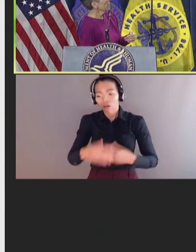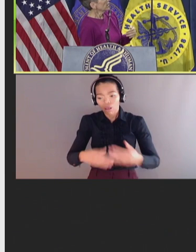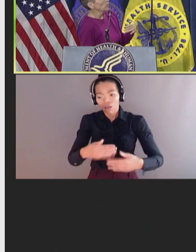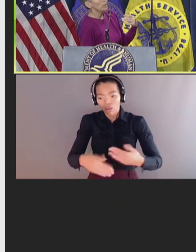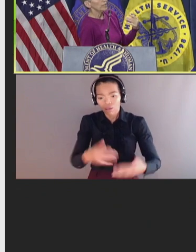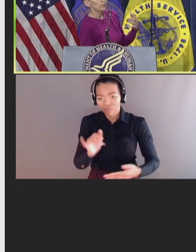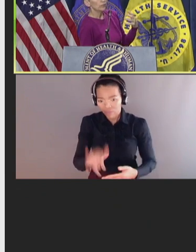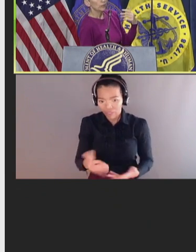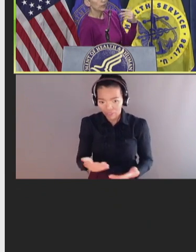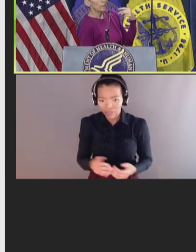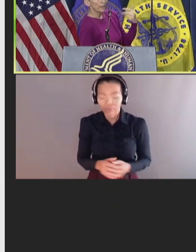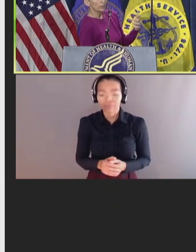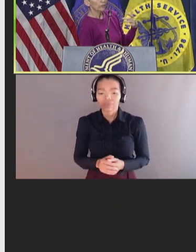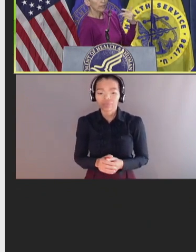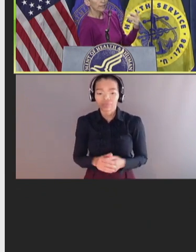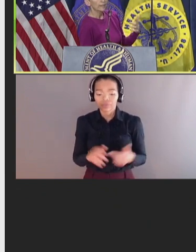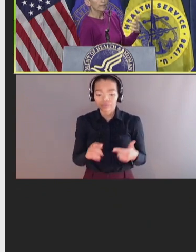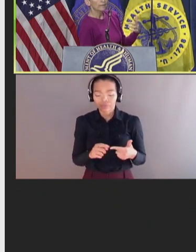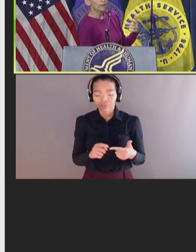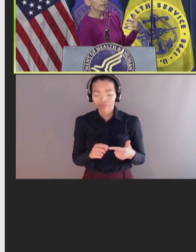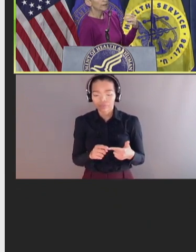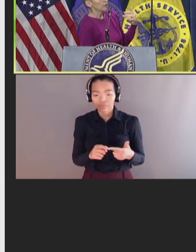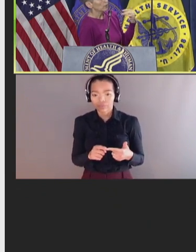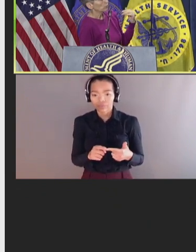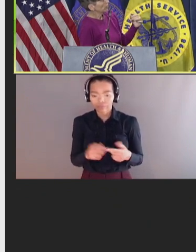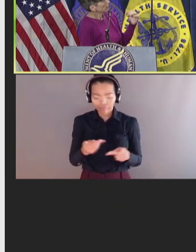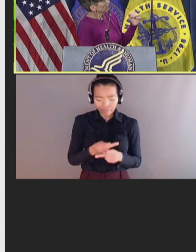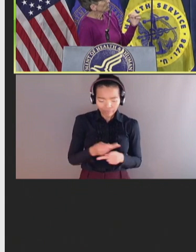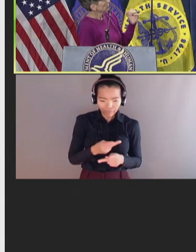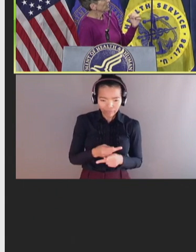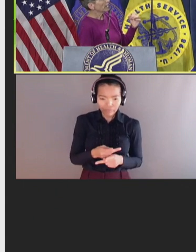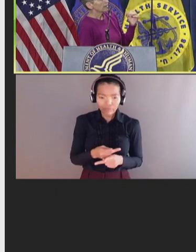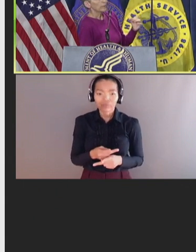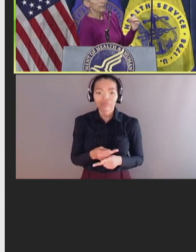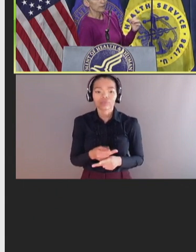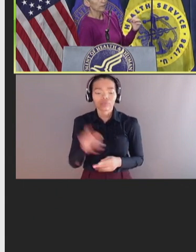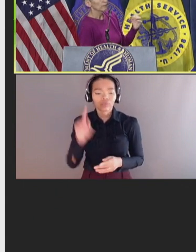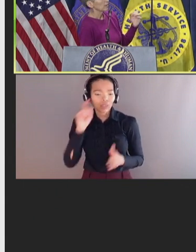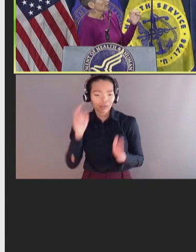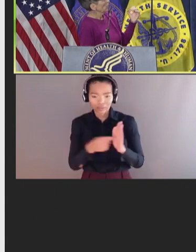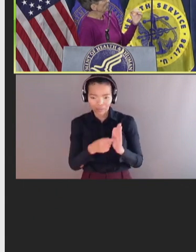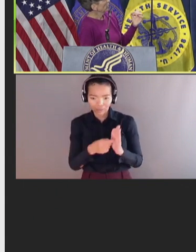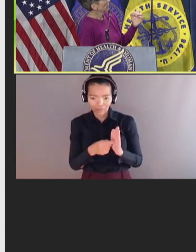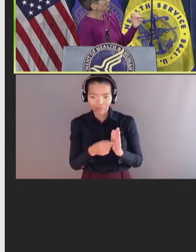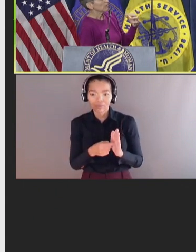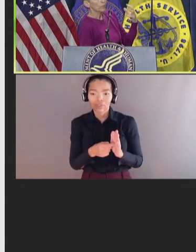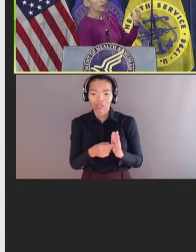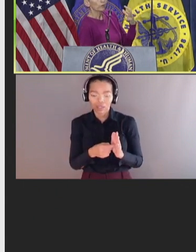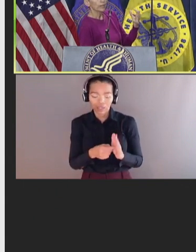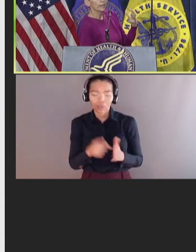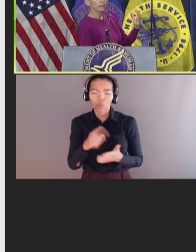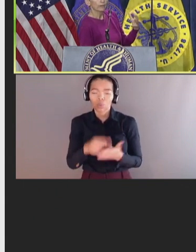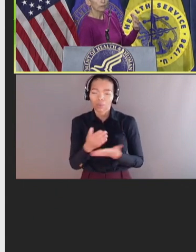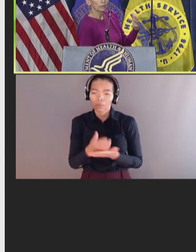We need to measure and identify the reinforcing elements. We call these moderating variables.